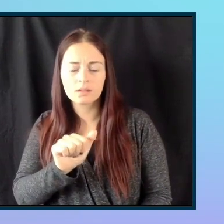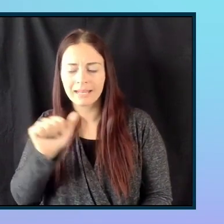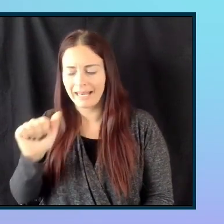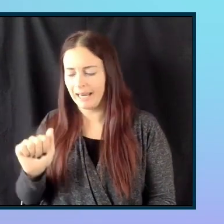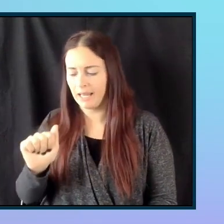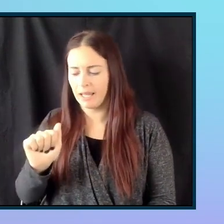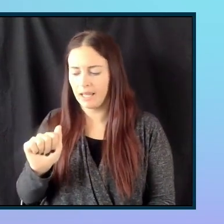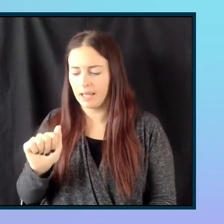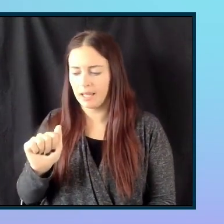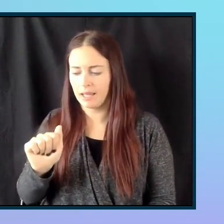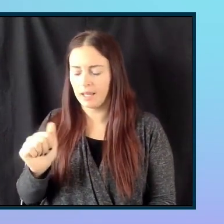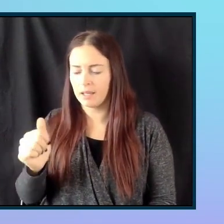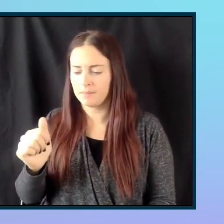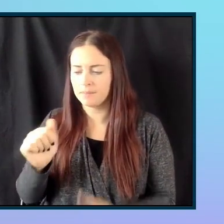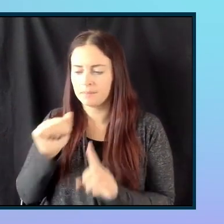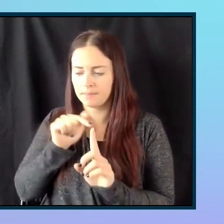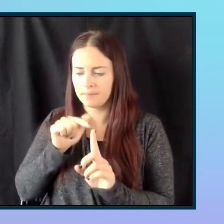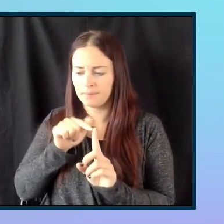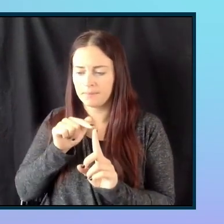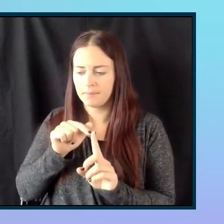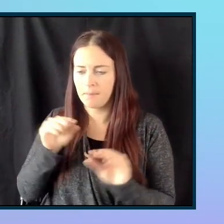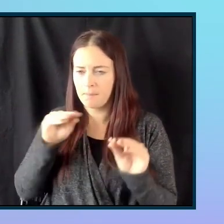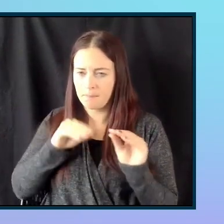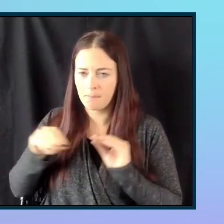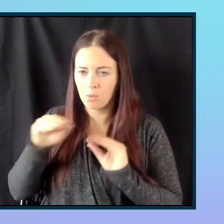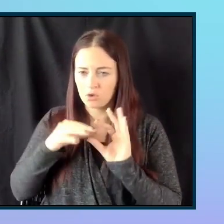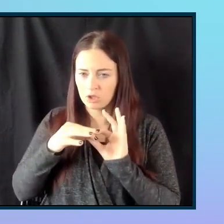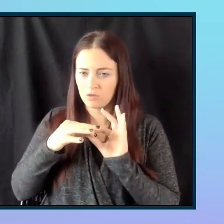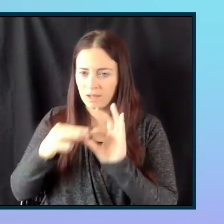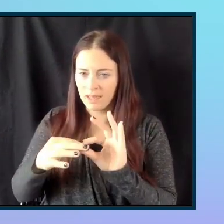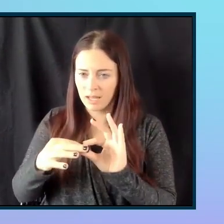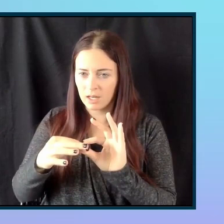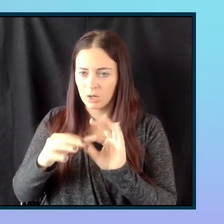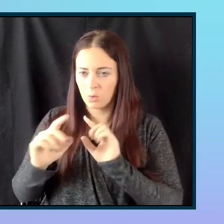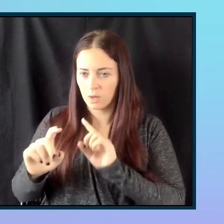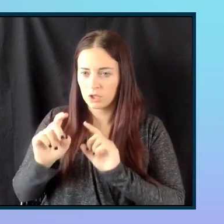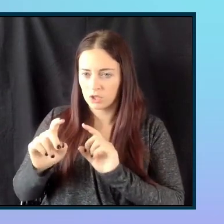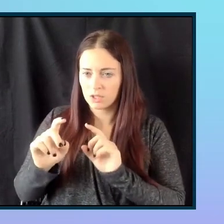hurts this person and they've set there OS that they don't want animation.